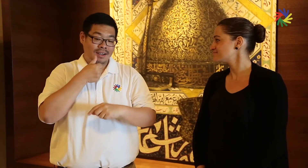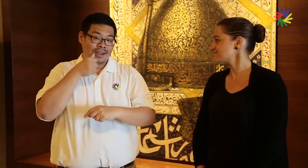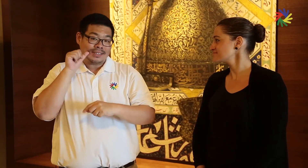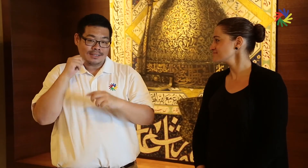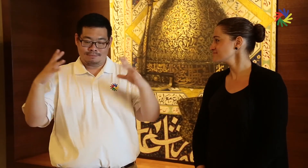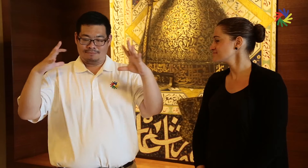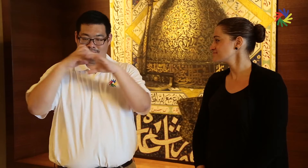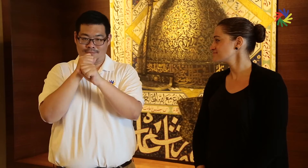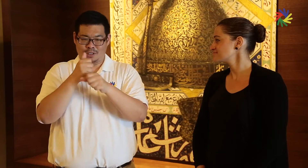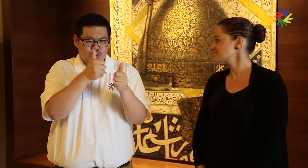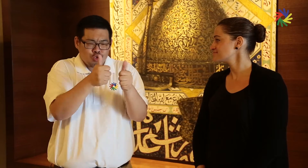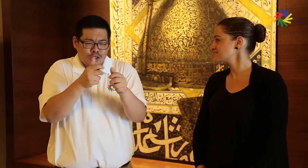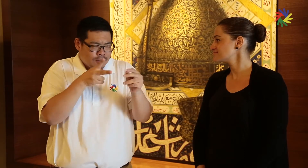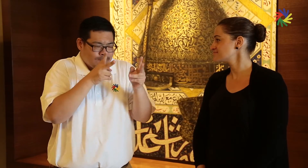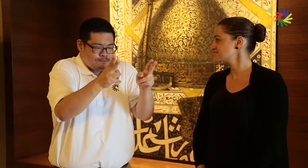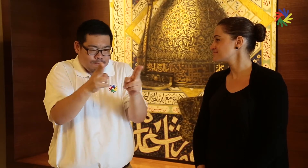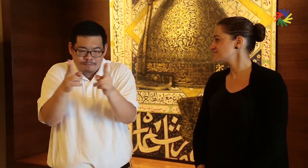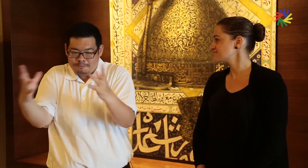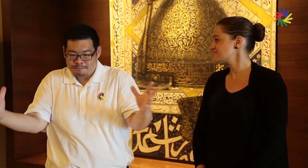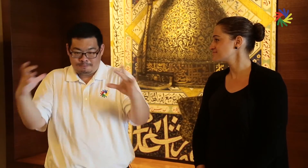Moreover, I note that Asia TV sports also